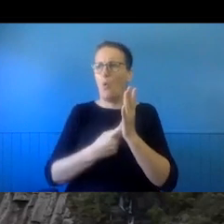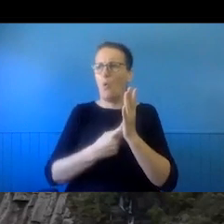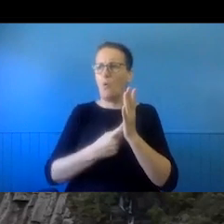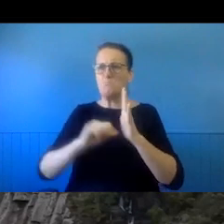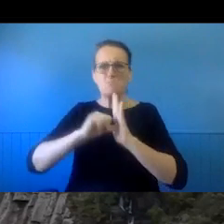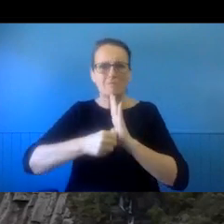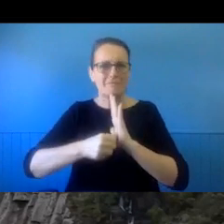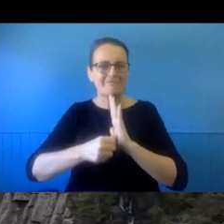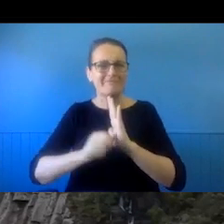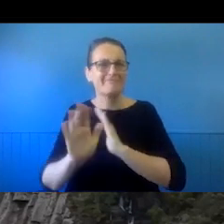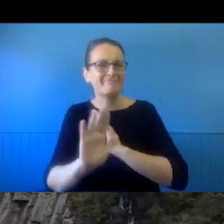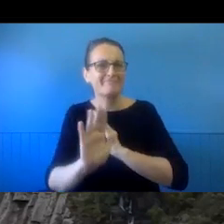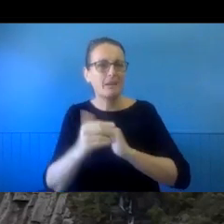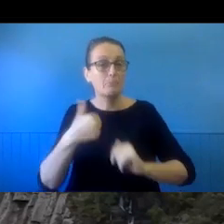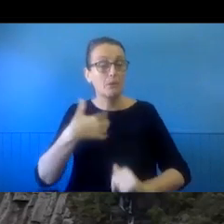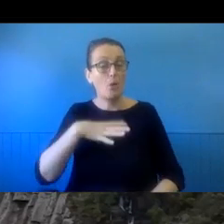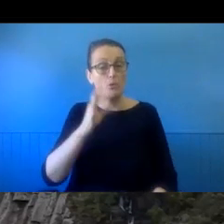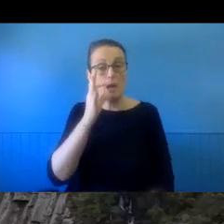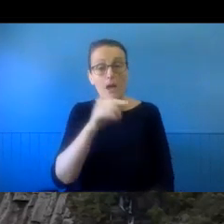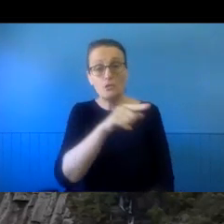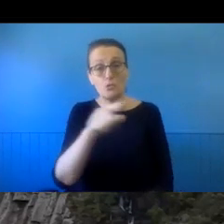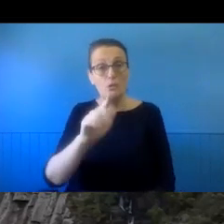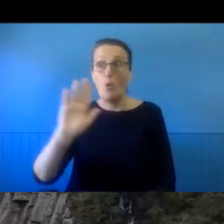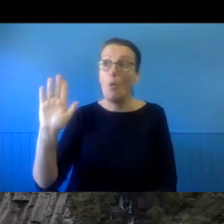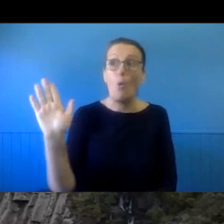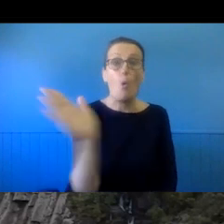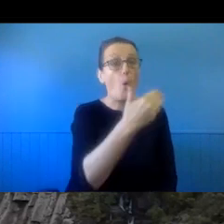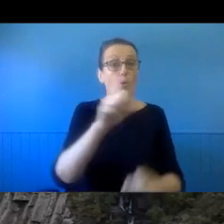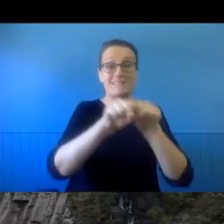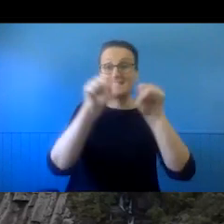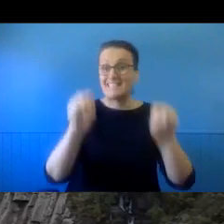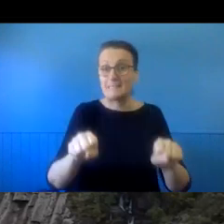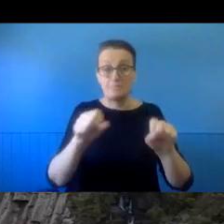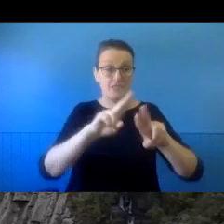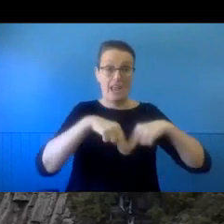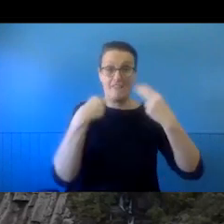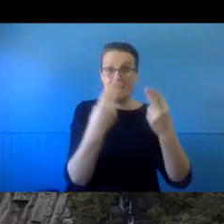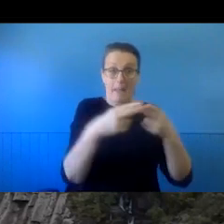think about is, actually, all systems, from family levels to